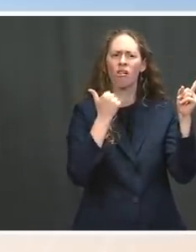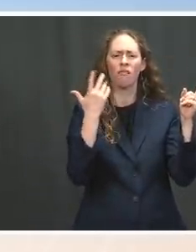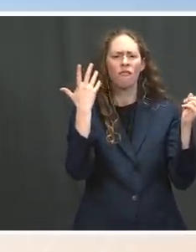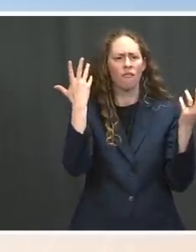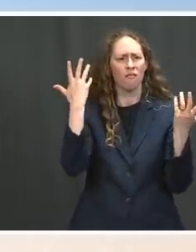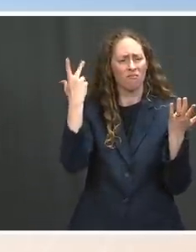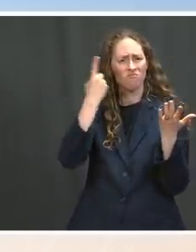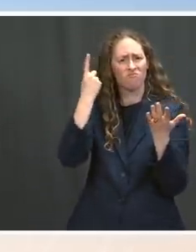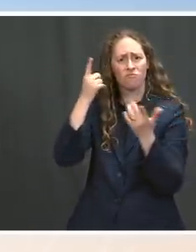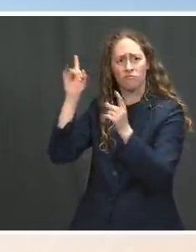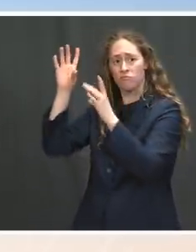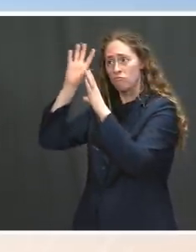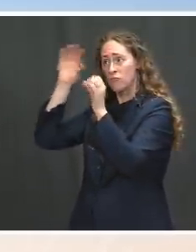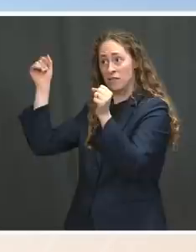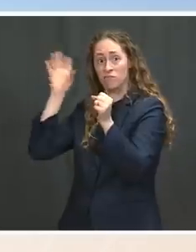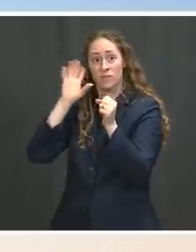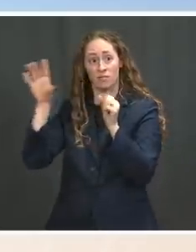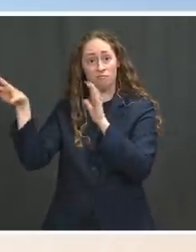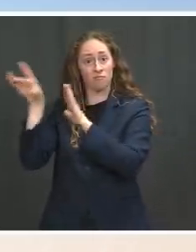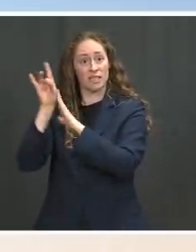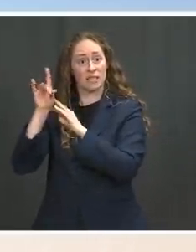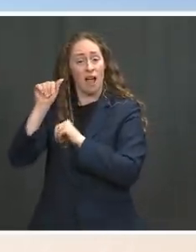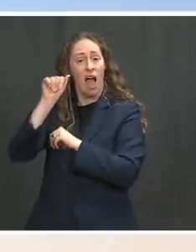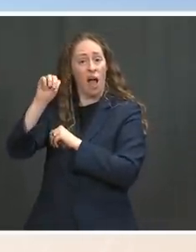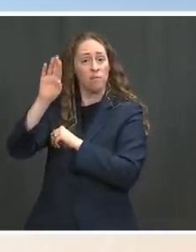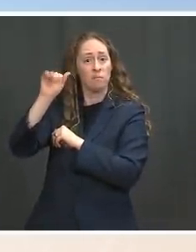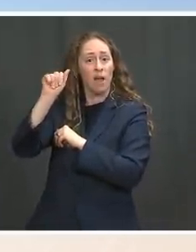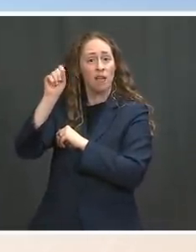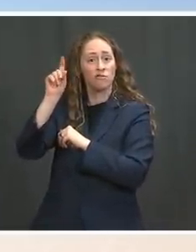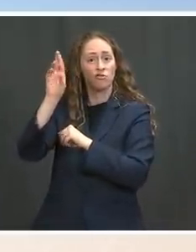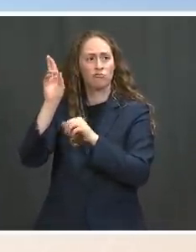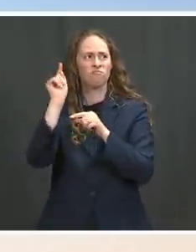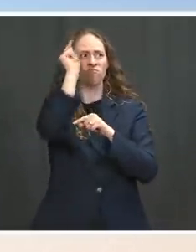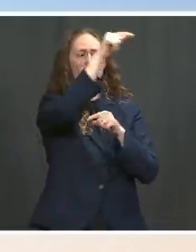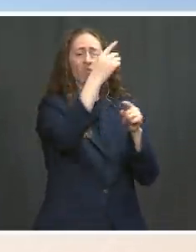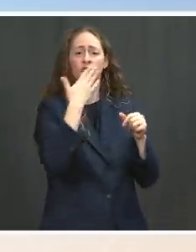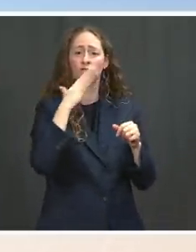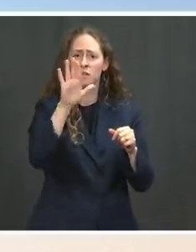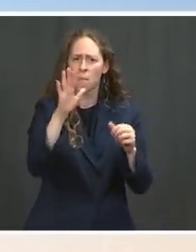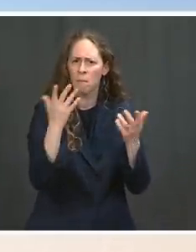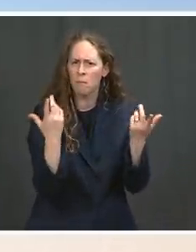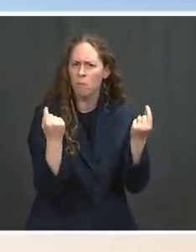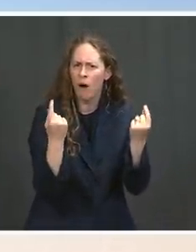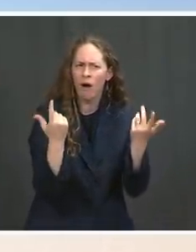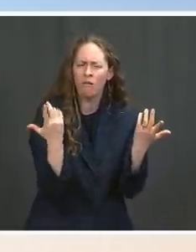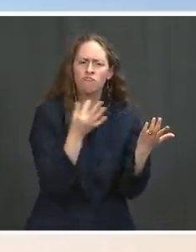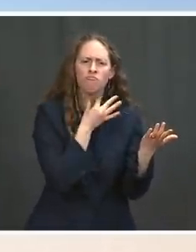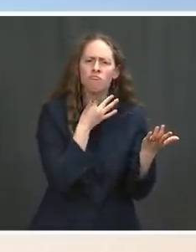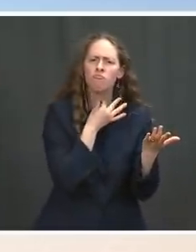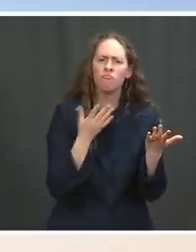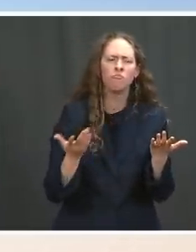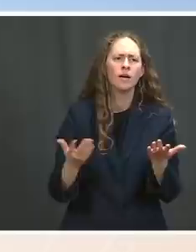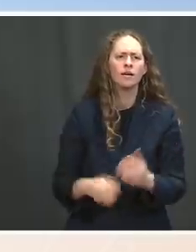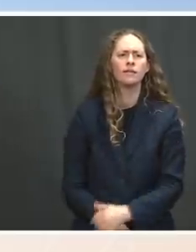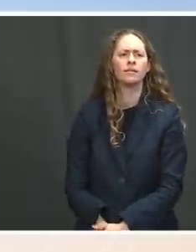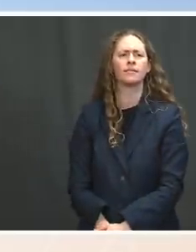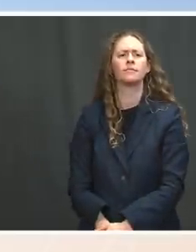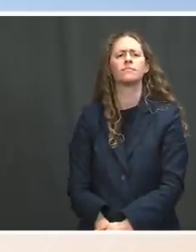that deals with these Palestinian issues? Ms. Psaki: Well, first, let me say -- let me give you a bit of an update on our outreach, and some of that we haven't read out to all of you